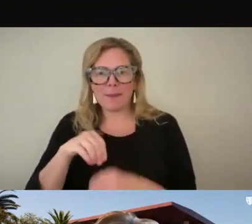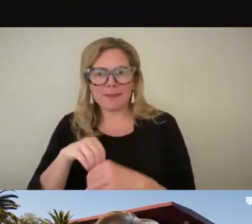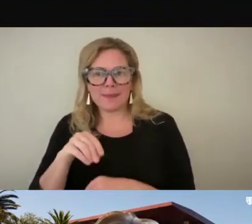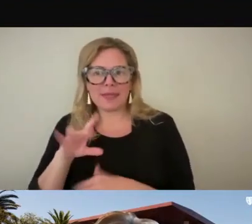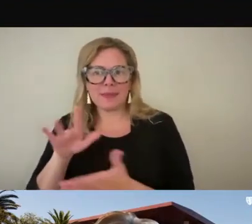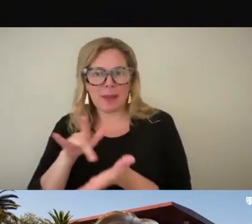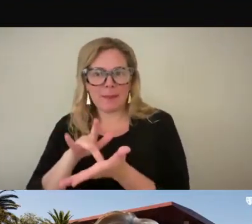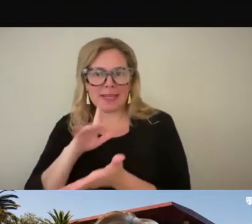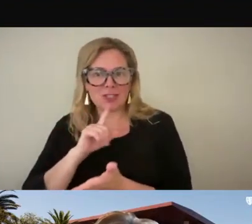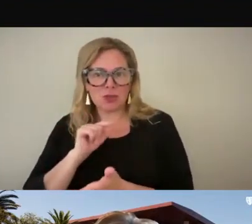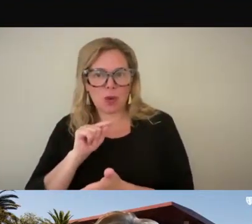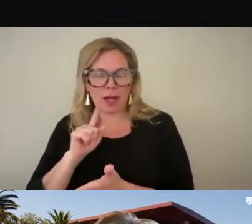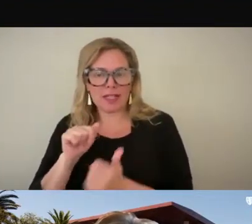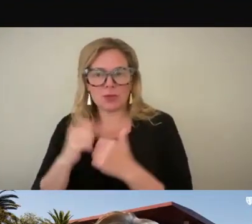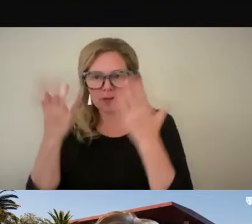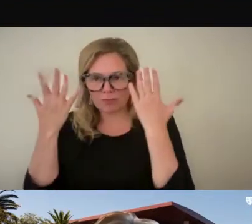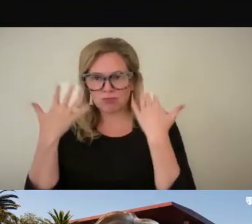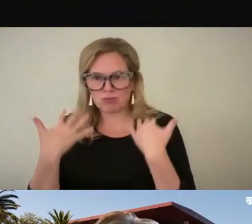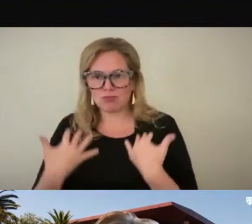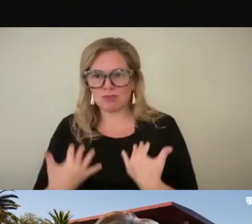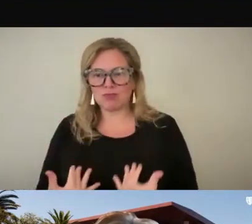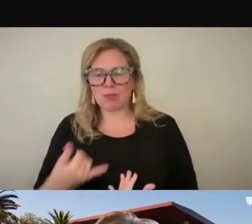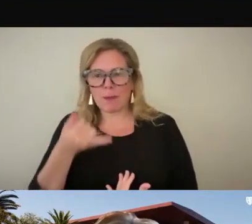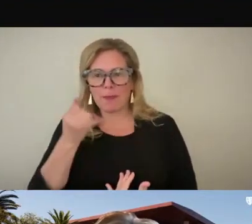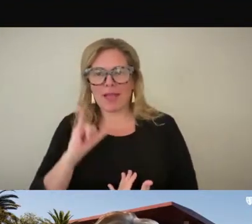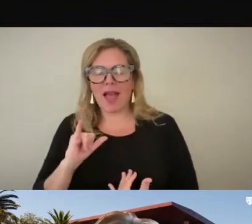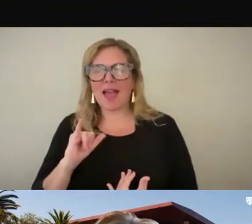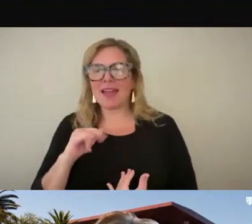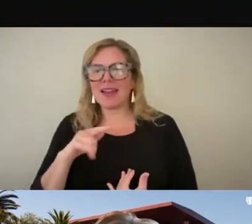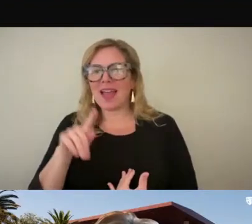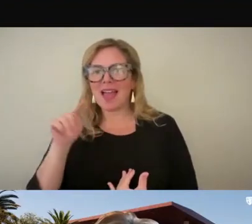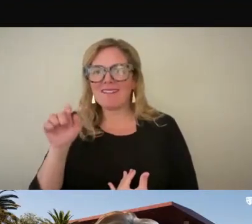and I'm wearing a tan turtleneck. I have light makeup applied, green eyes,